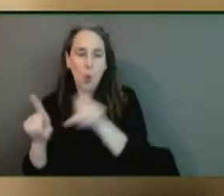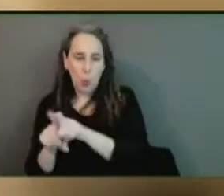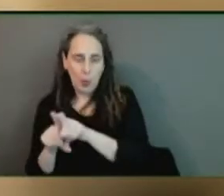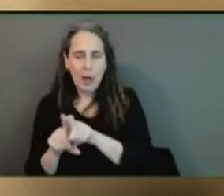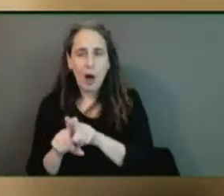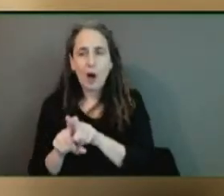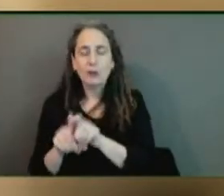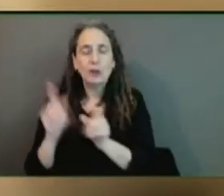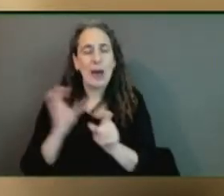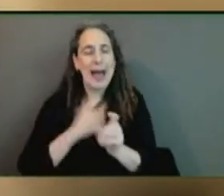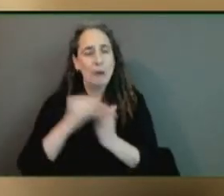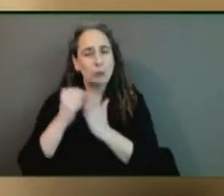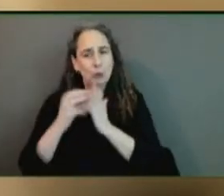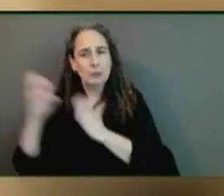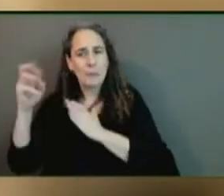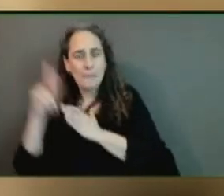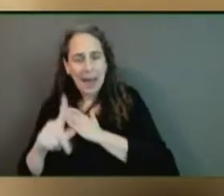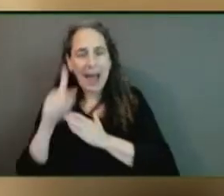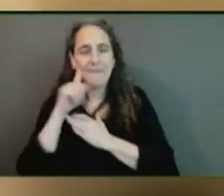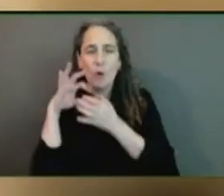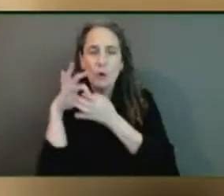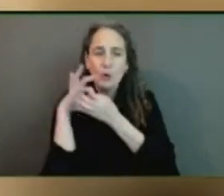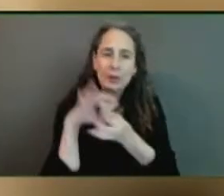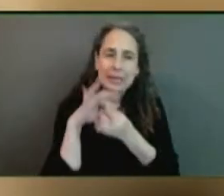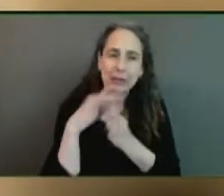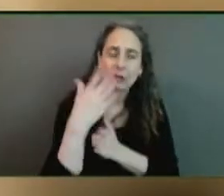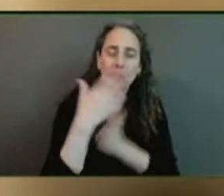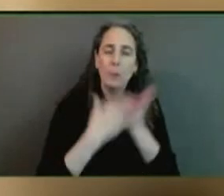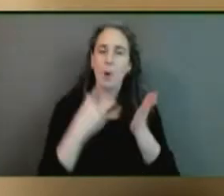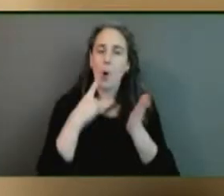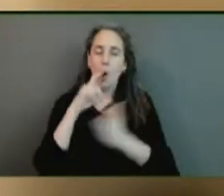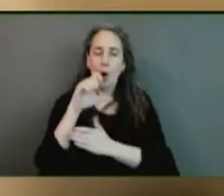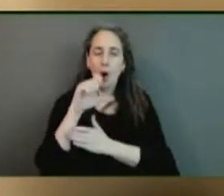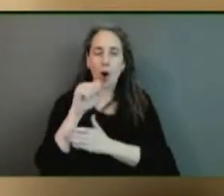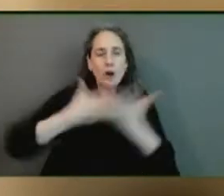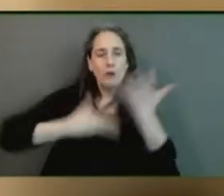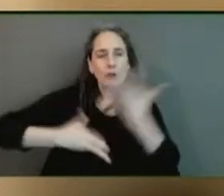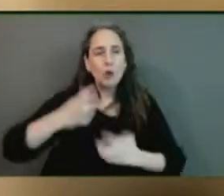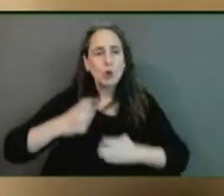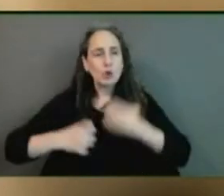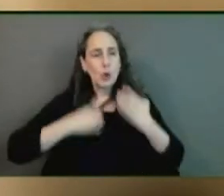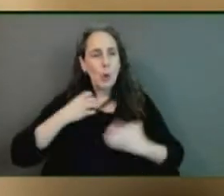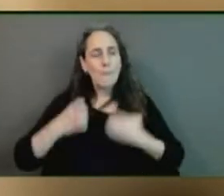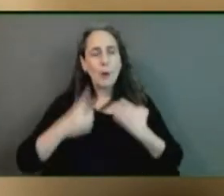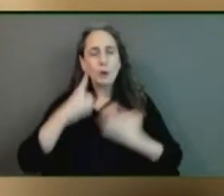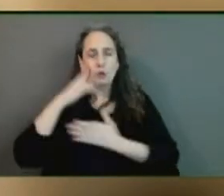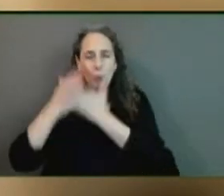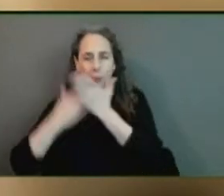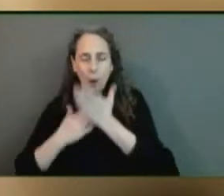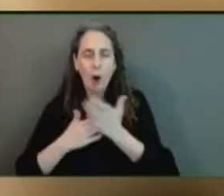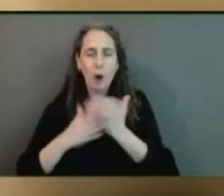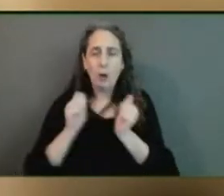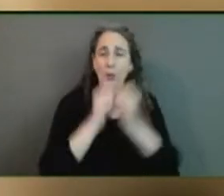been able to receive our students back for that relational piece that social